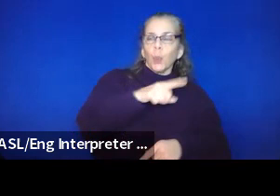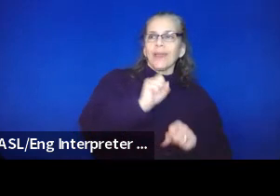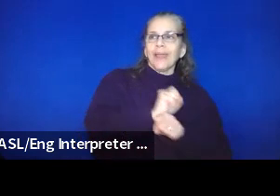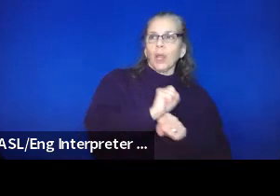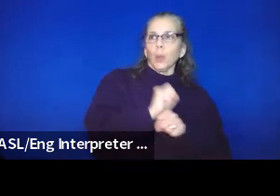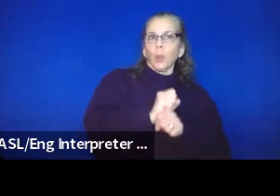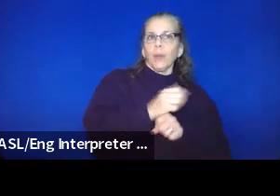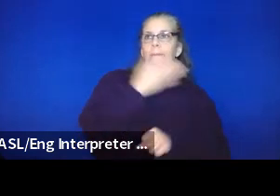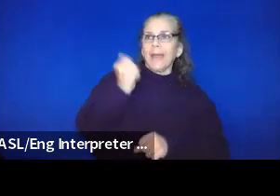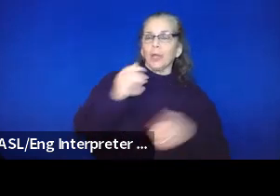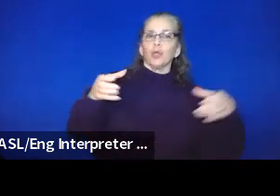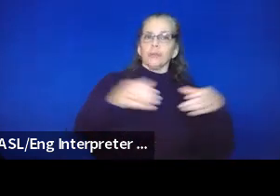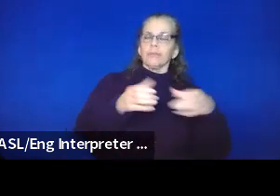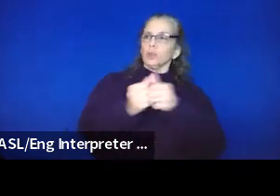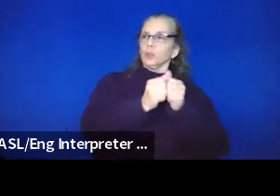as a team. Something like that.